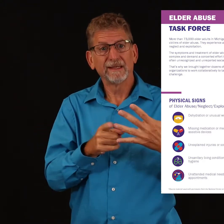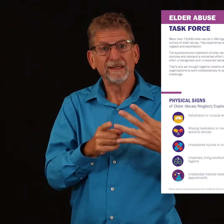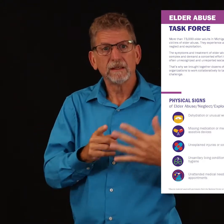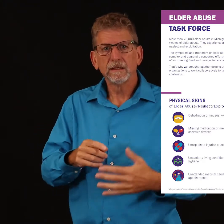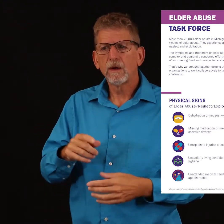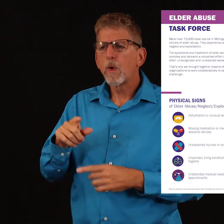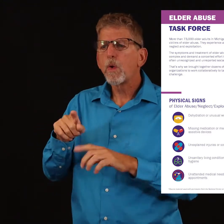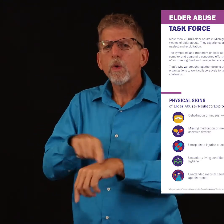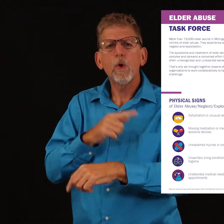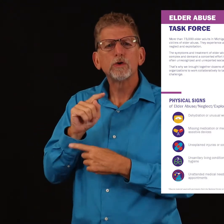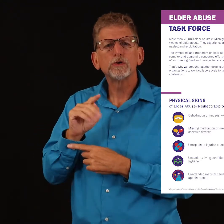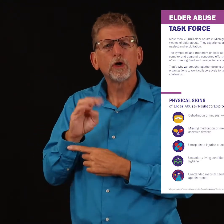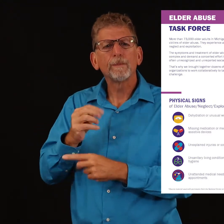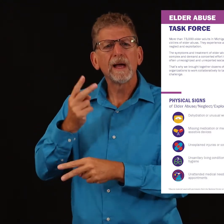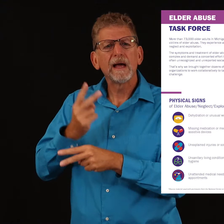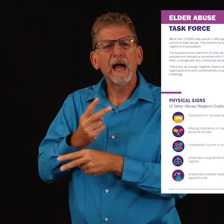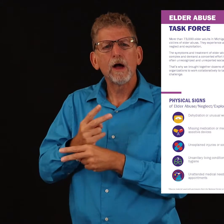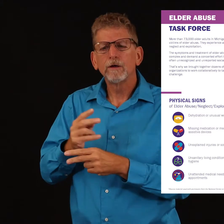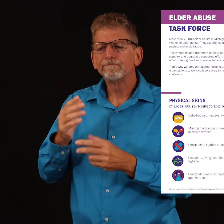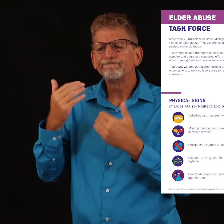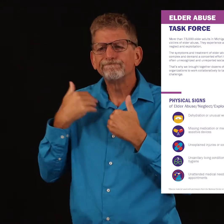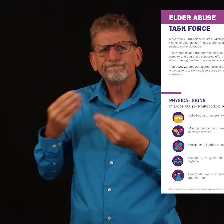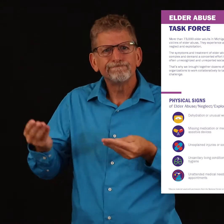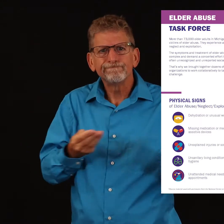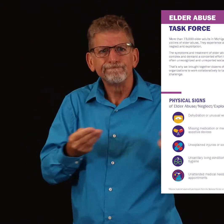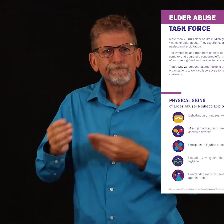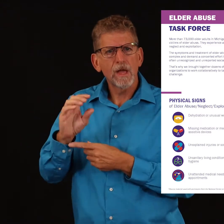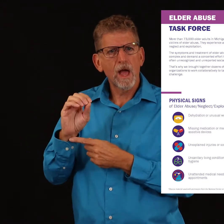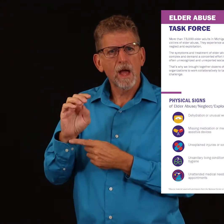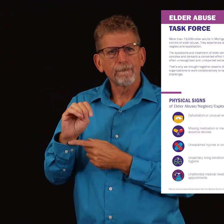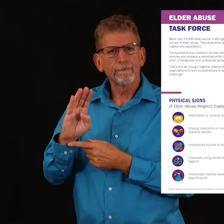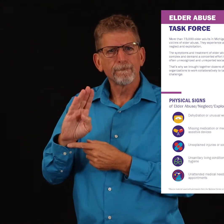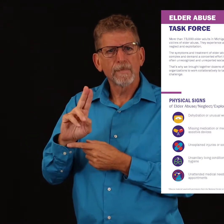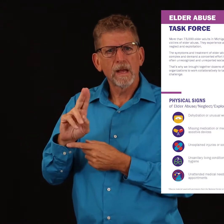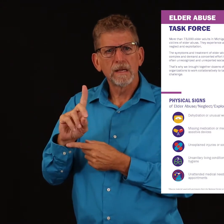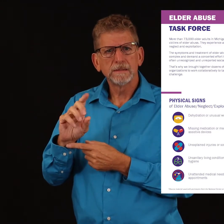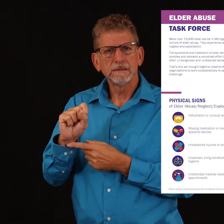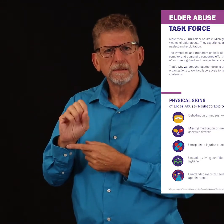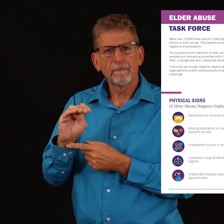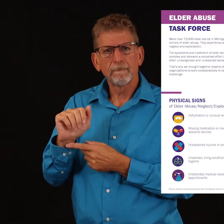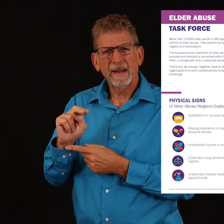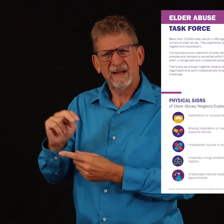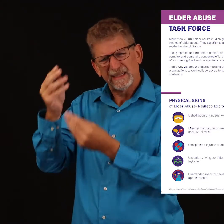Long Term Care Ombudsman;